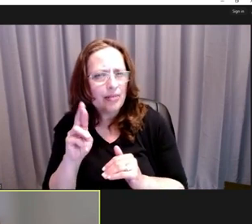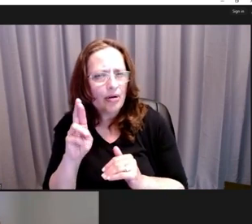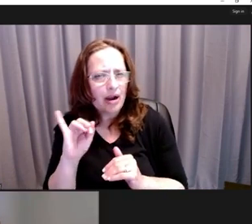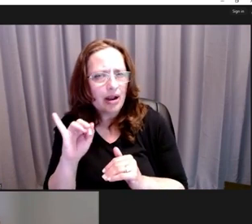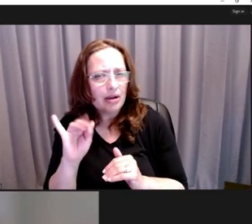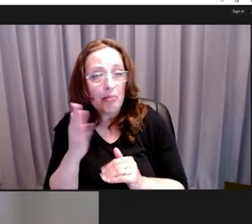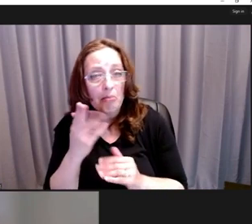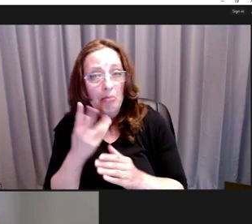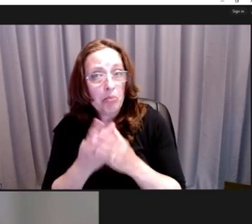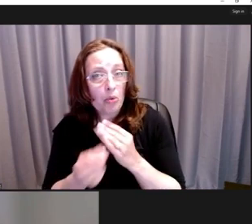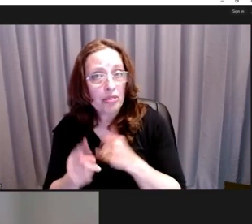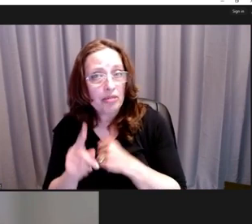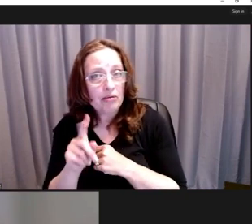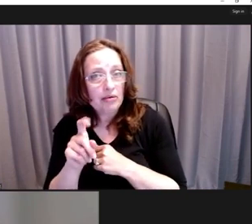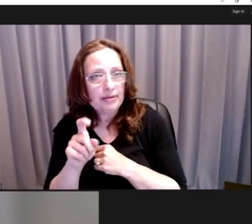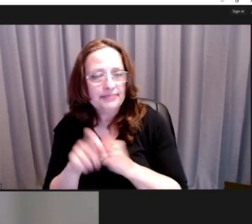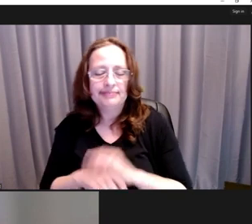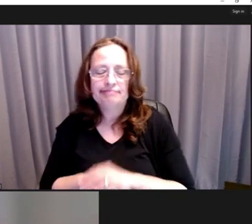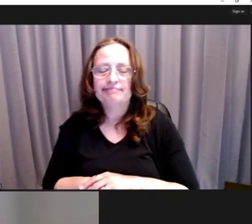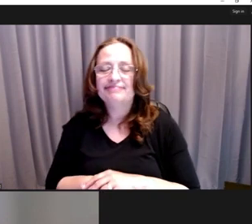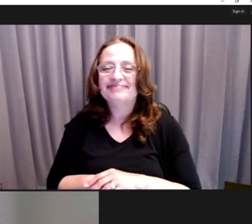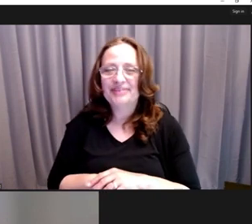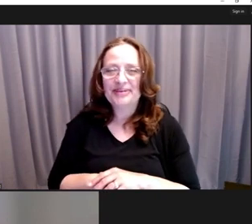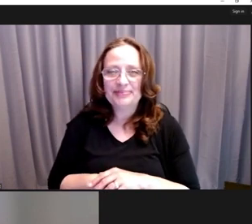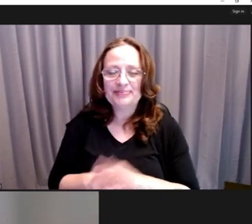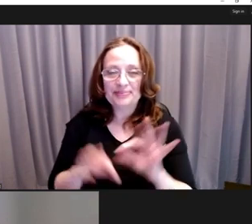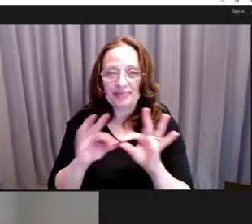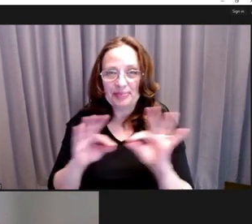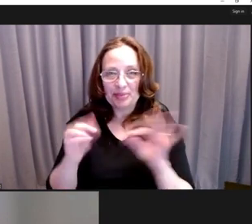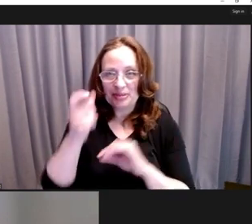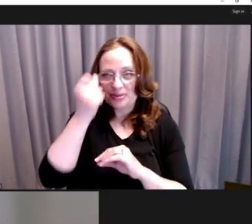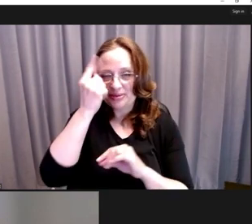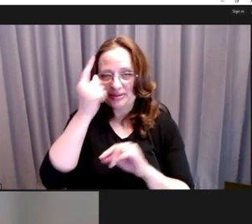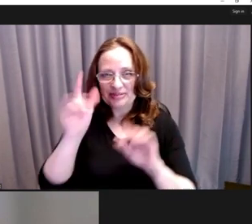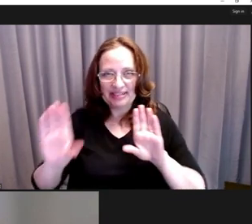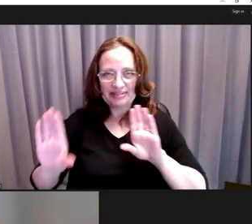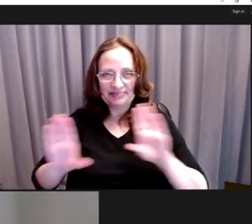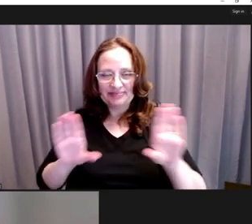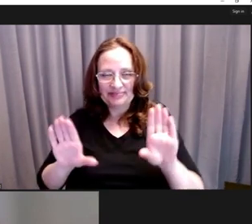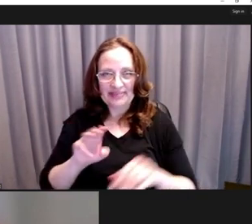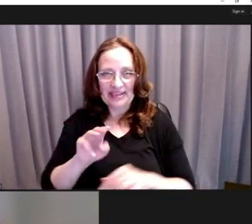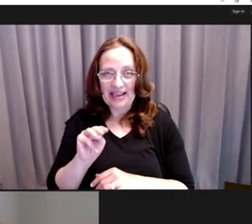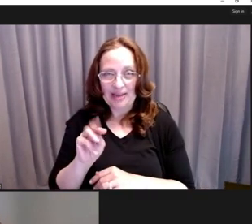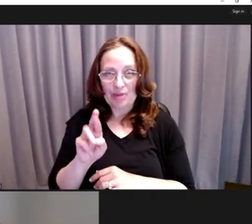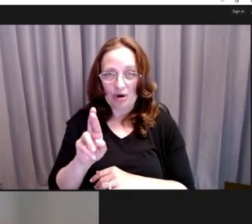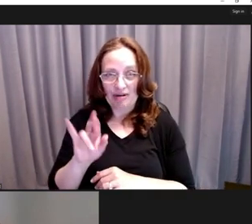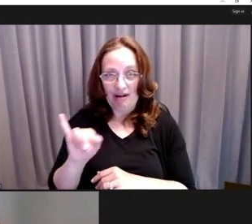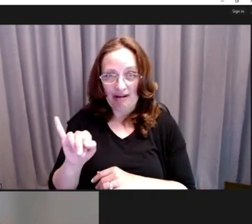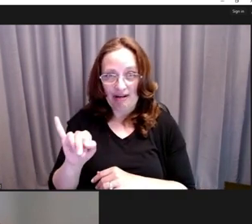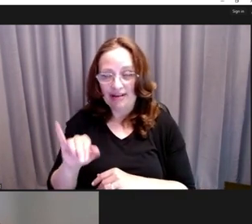I think it's important to understand what the differences are. And to ask your doctor or your child's doctor why they might be